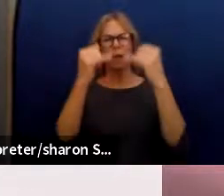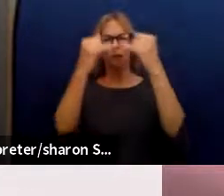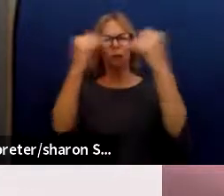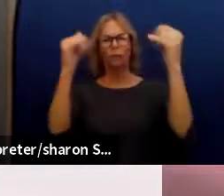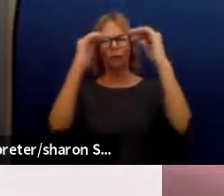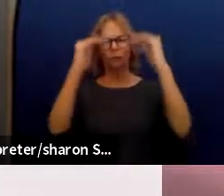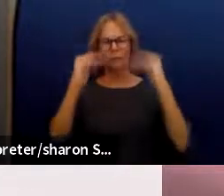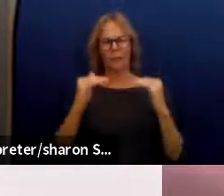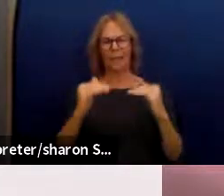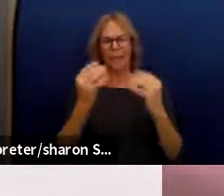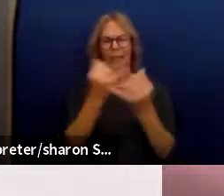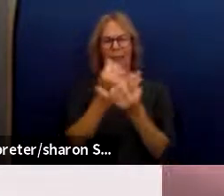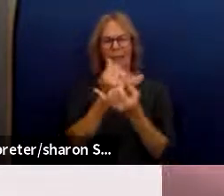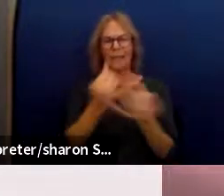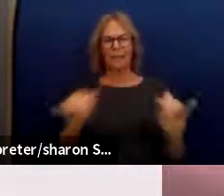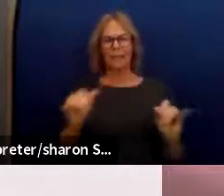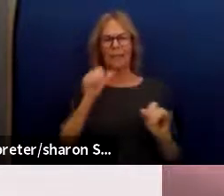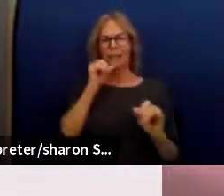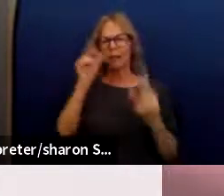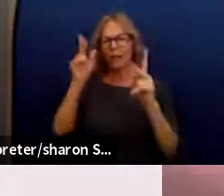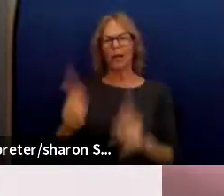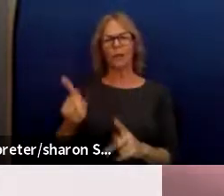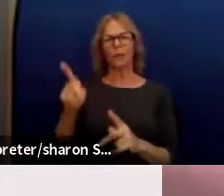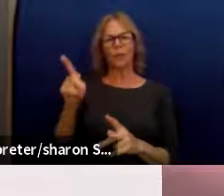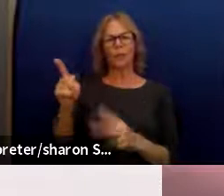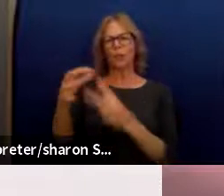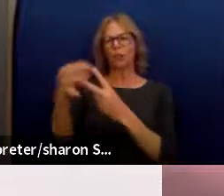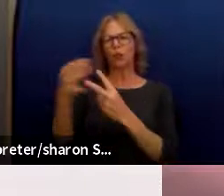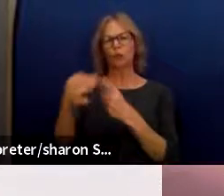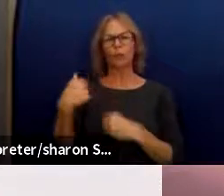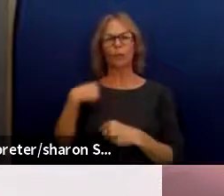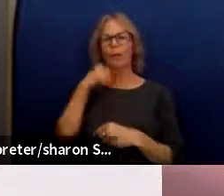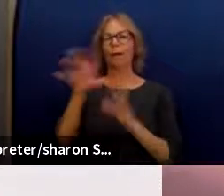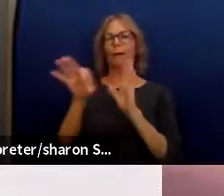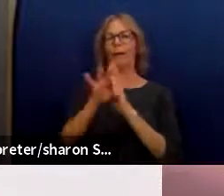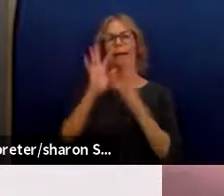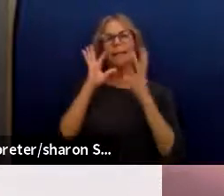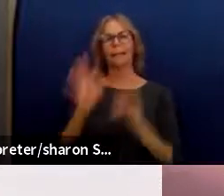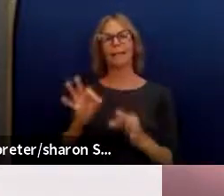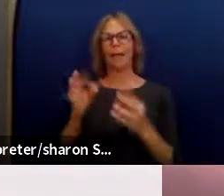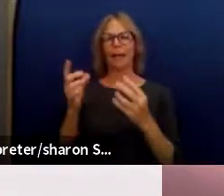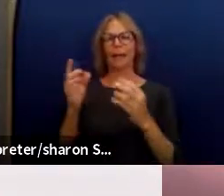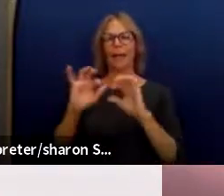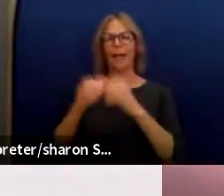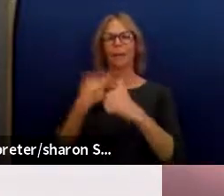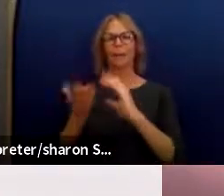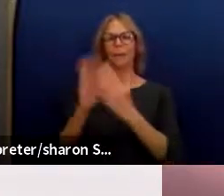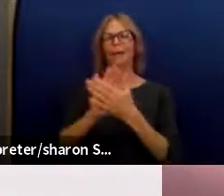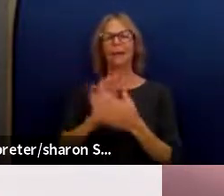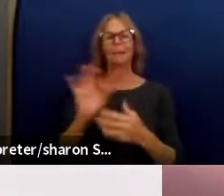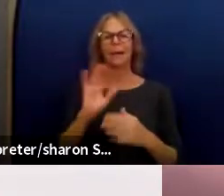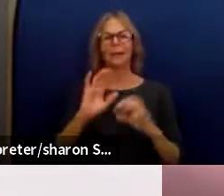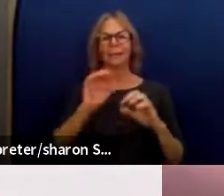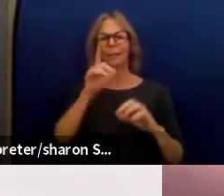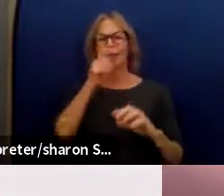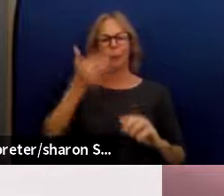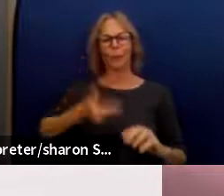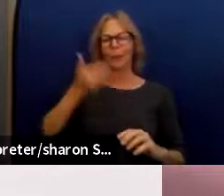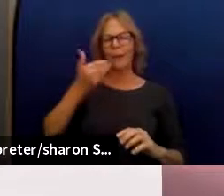individual's choice, we do not choose these things, this is just how we are. And just because someone, just because one thing about